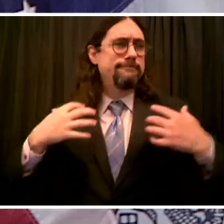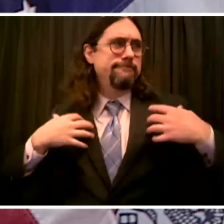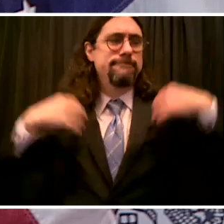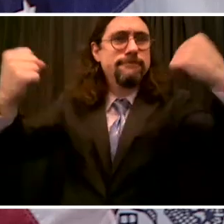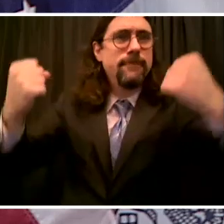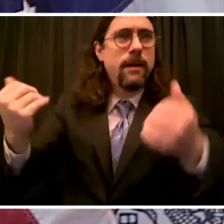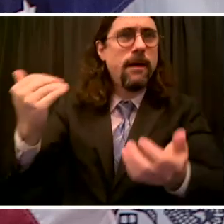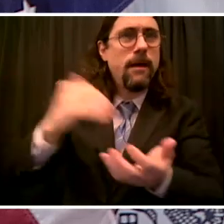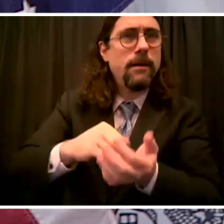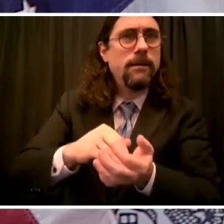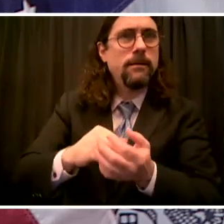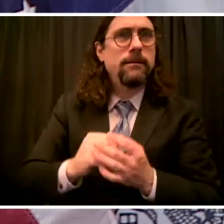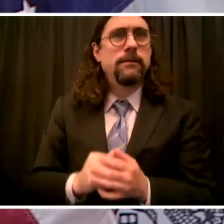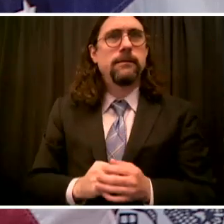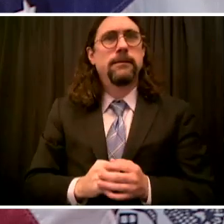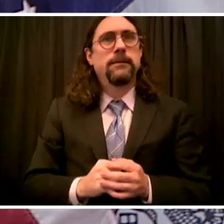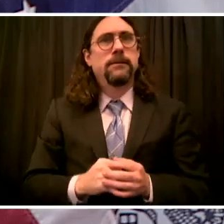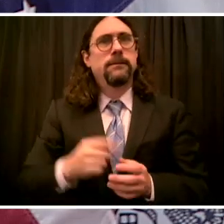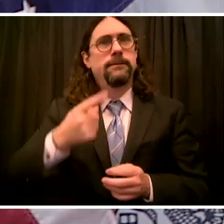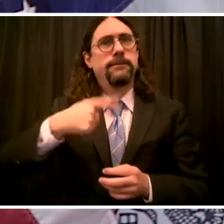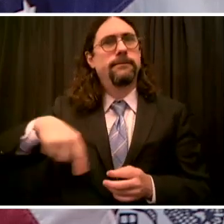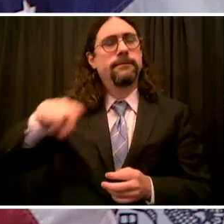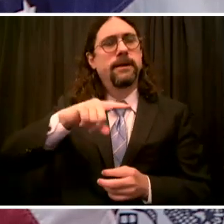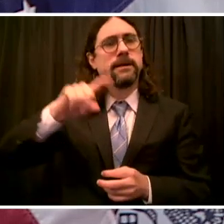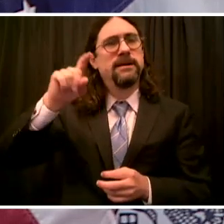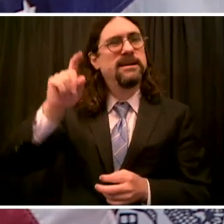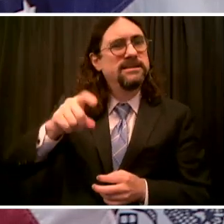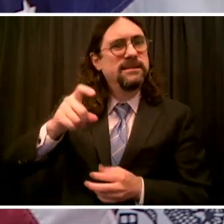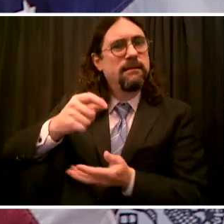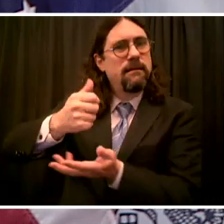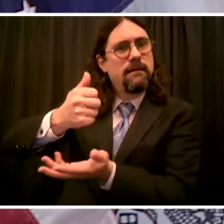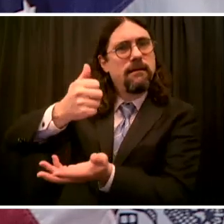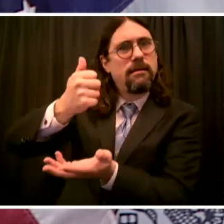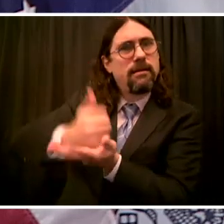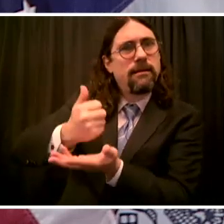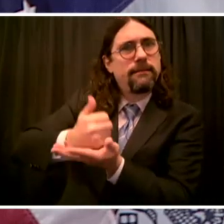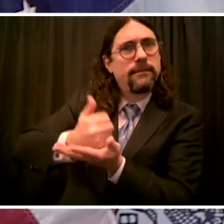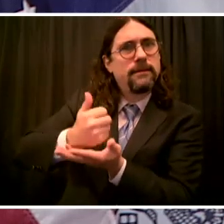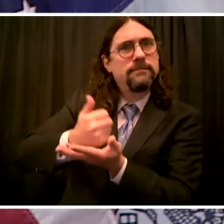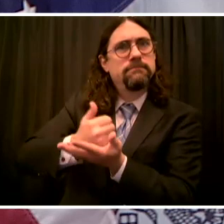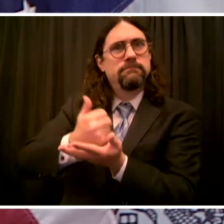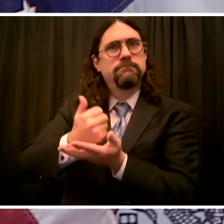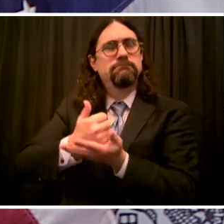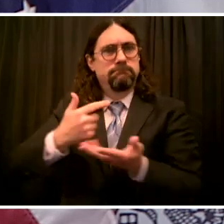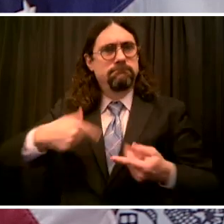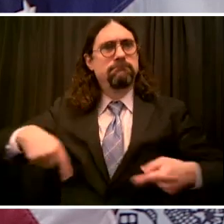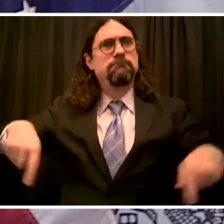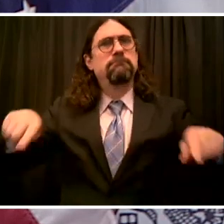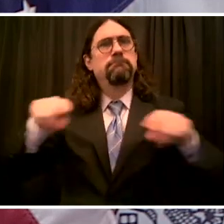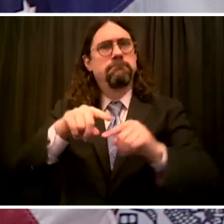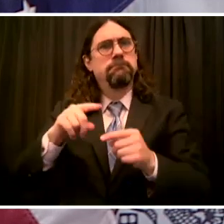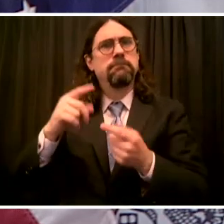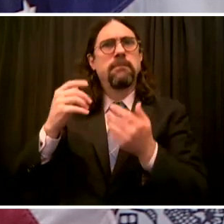RECOVER. AND WE NEED HELP TO BE WHOLE AGAIN . AND WE NEED HELP